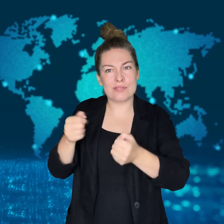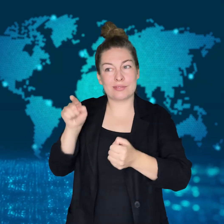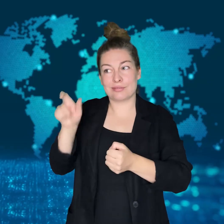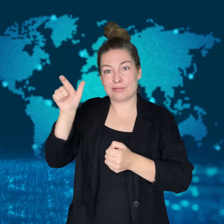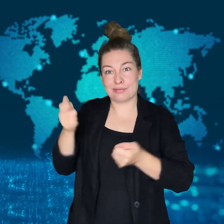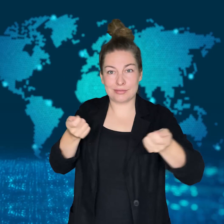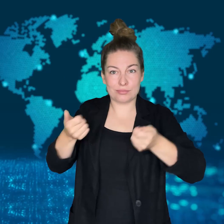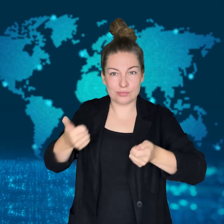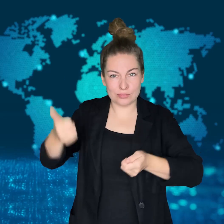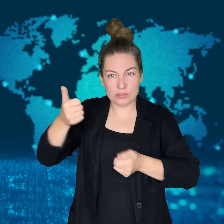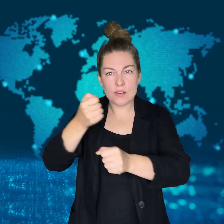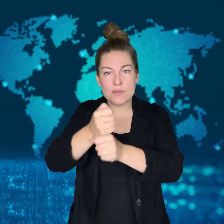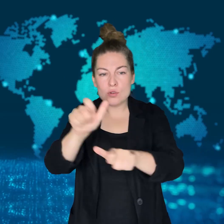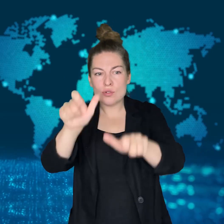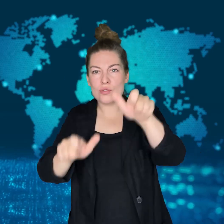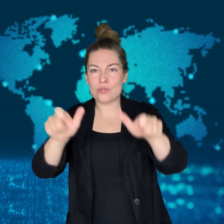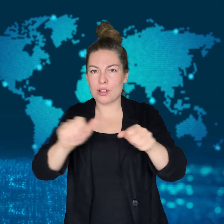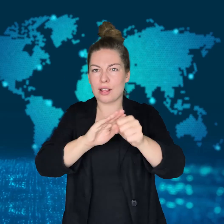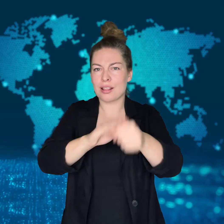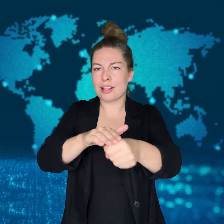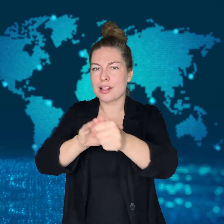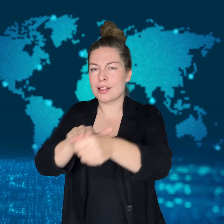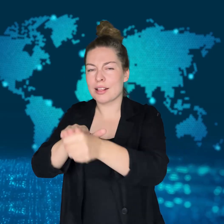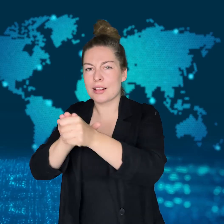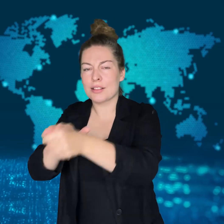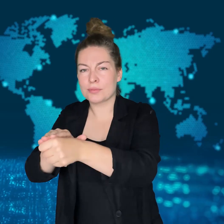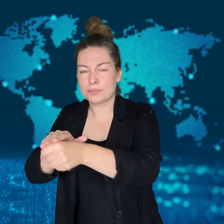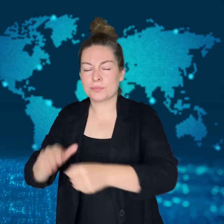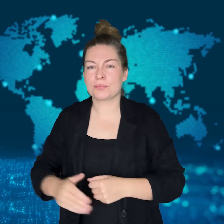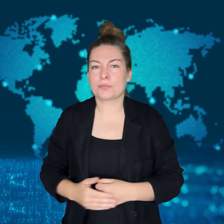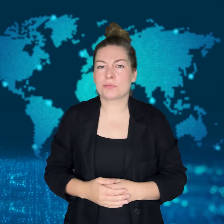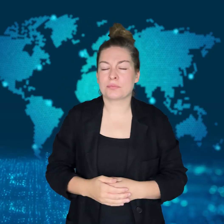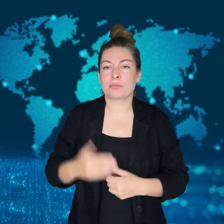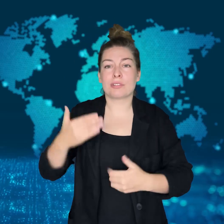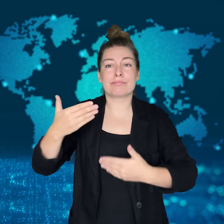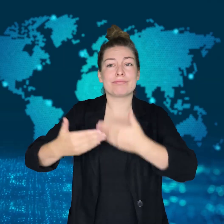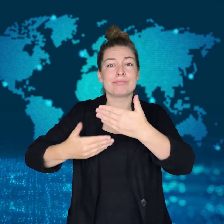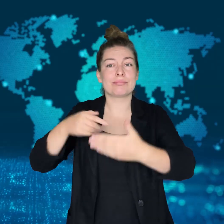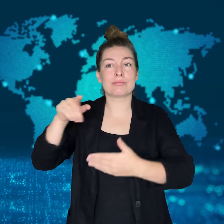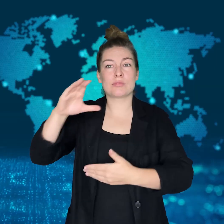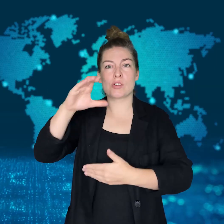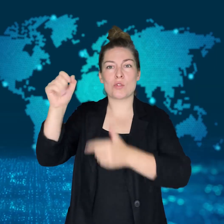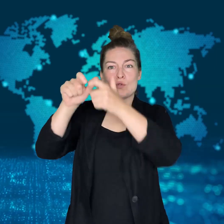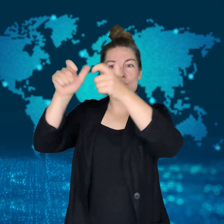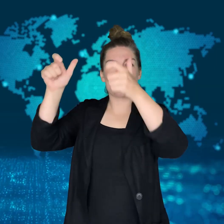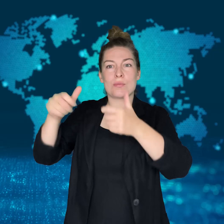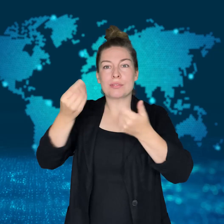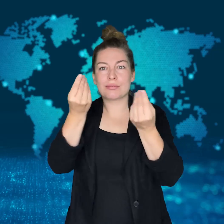He resigned as CEO in 2014, but investigations into